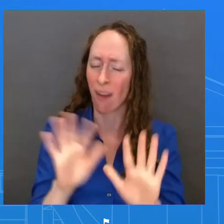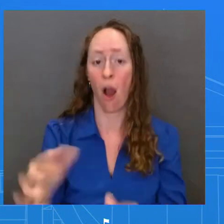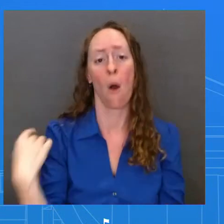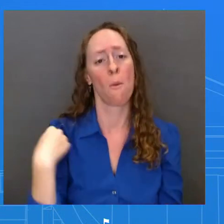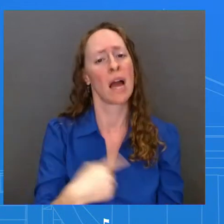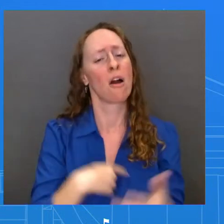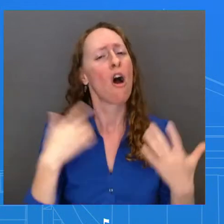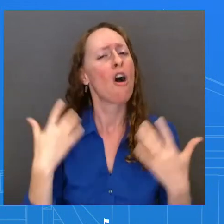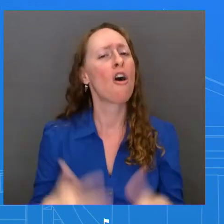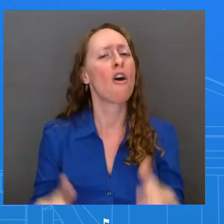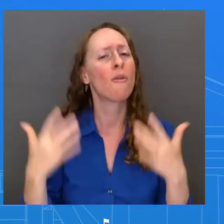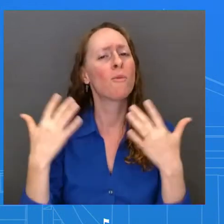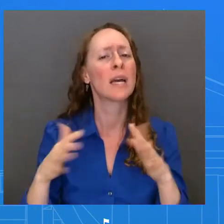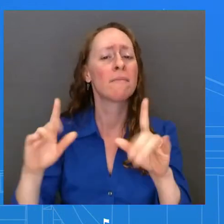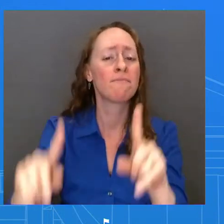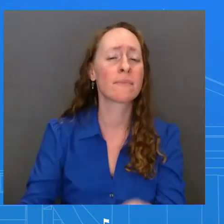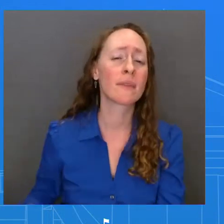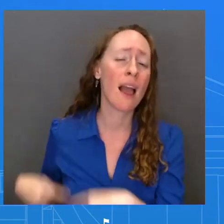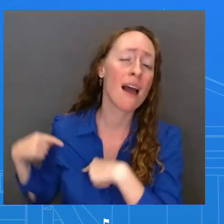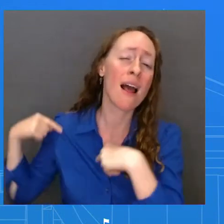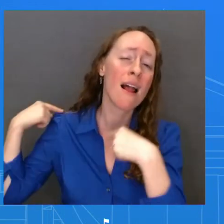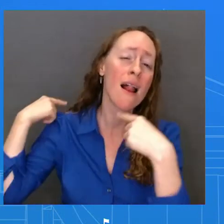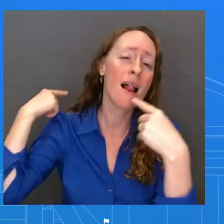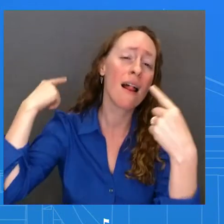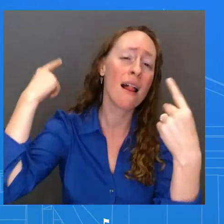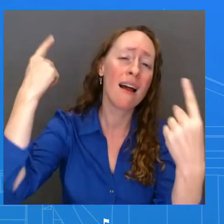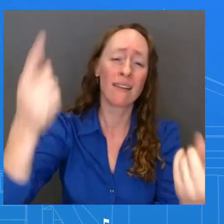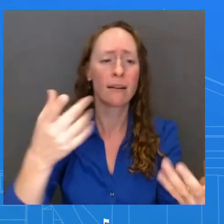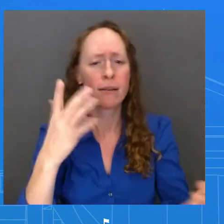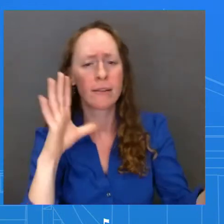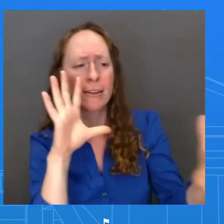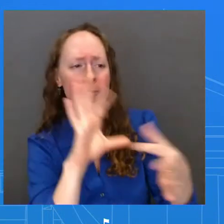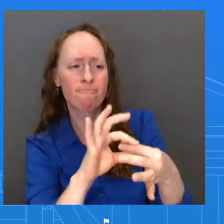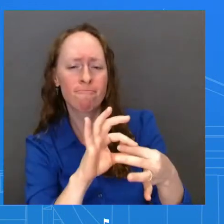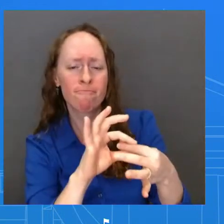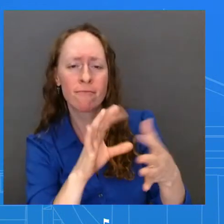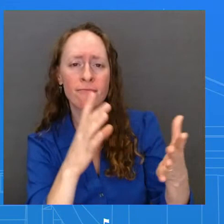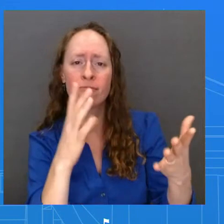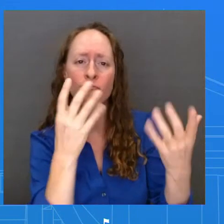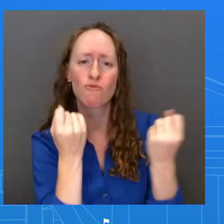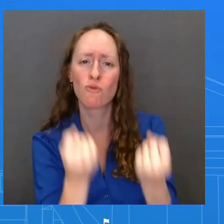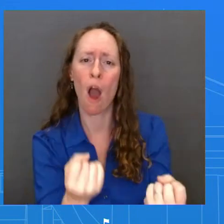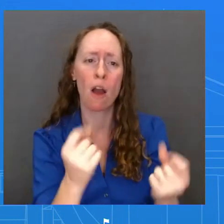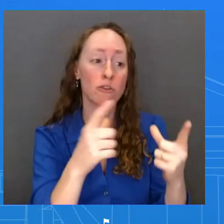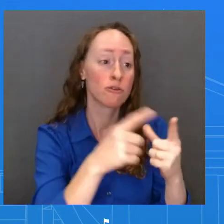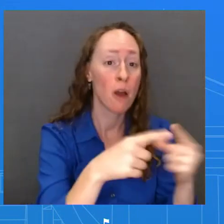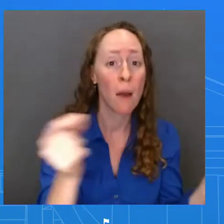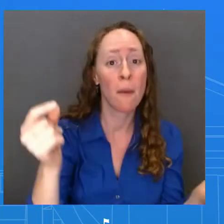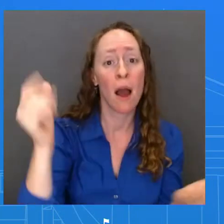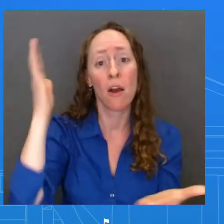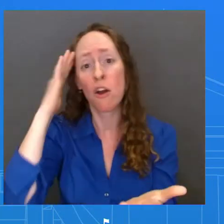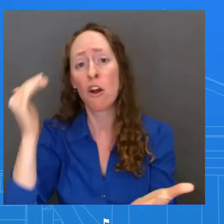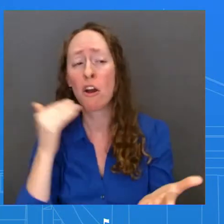the work that we are doing with these two countries is not new. What is new is that we are now stitching all of that work